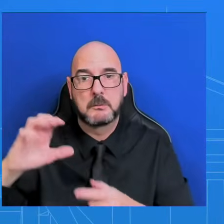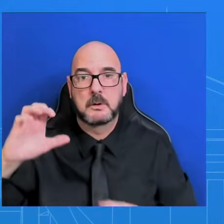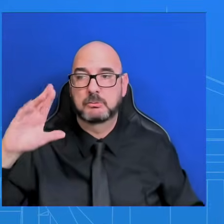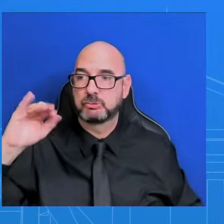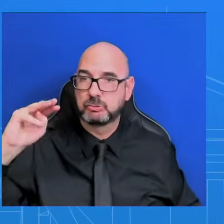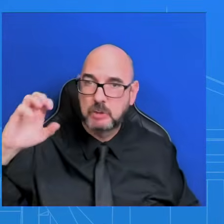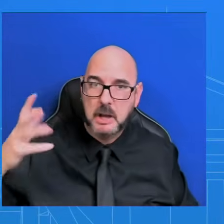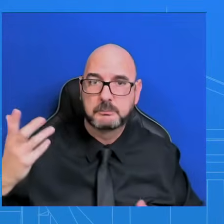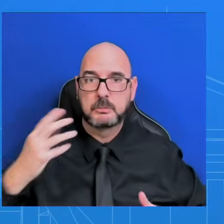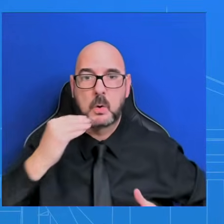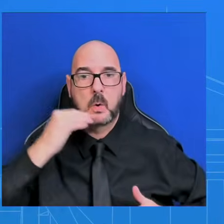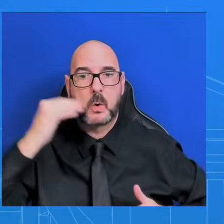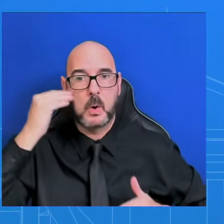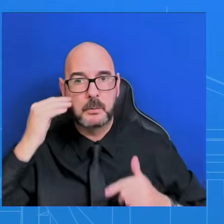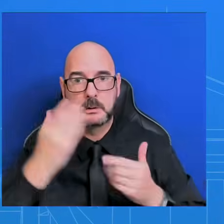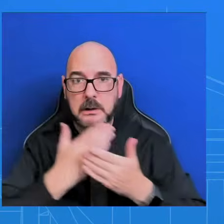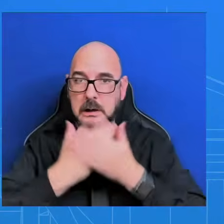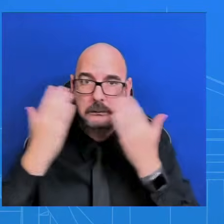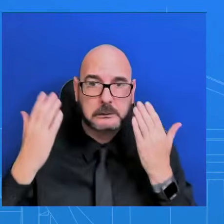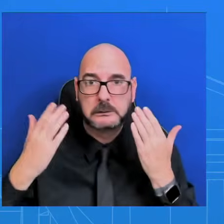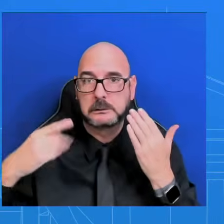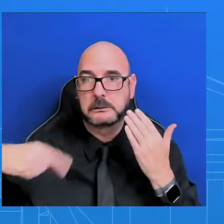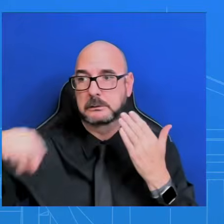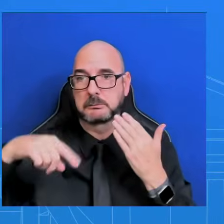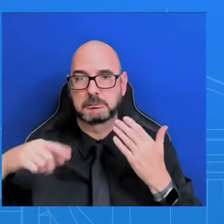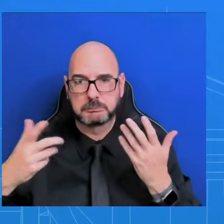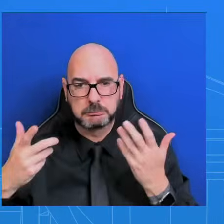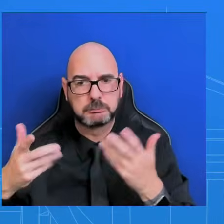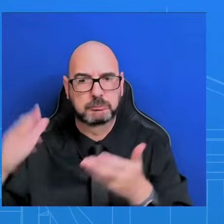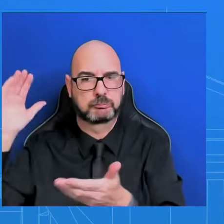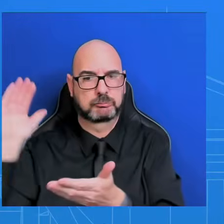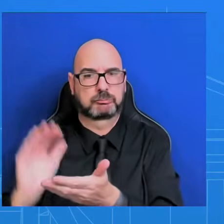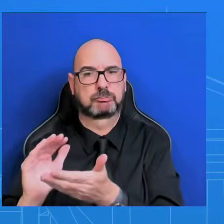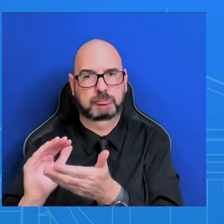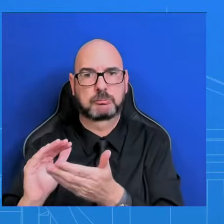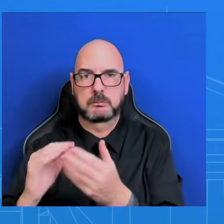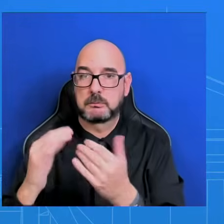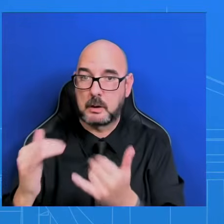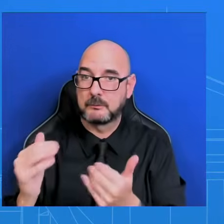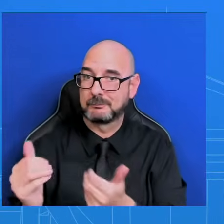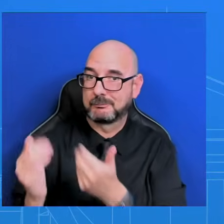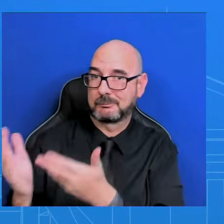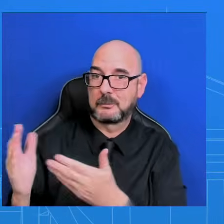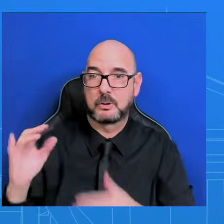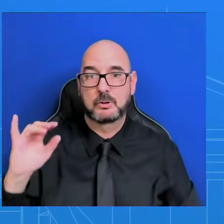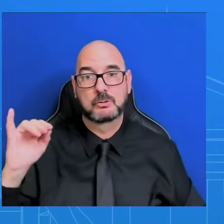With that we have the -- the Admiral here, John Kirby, who's here to discuss the Middle East. Admiral, the podium is yours.